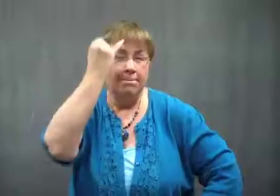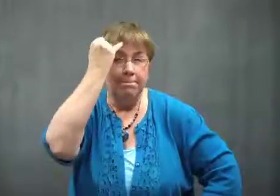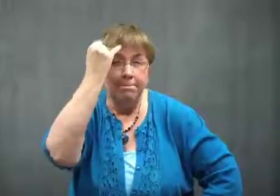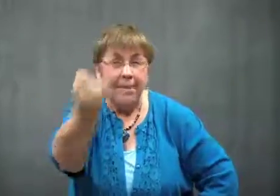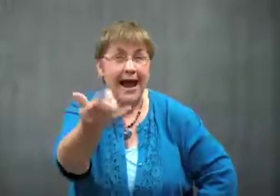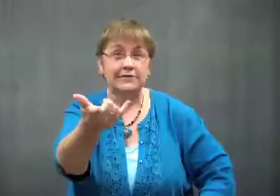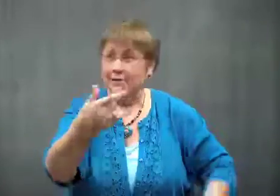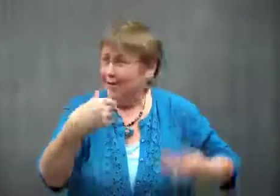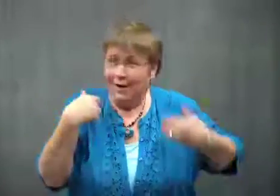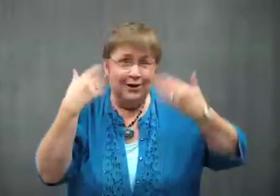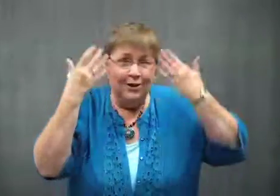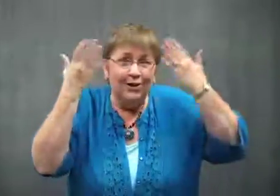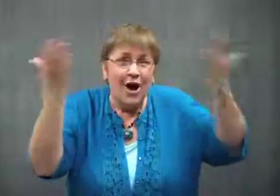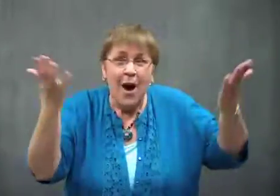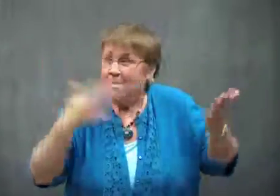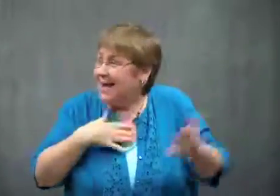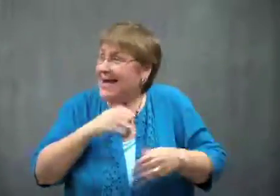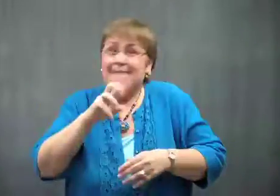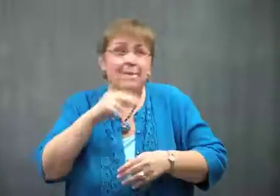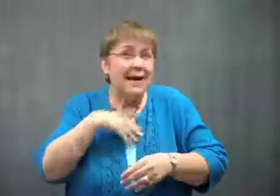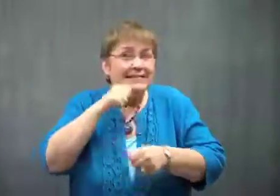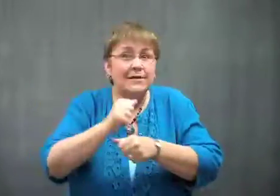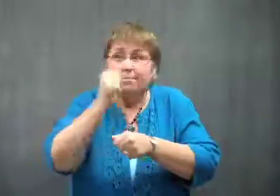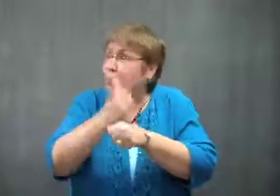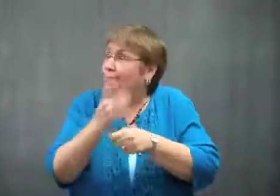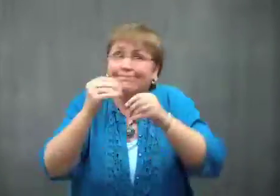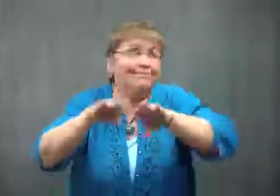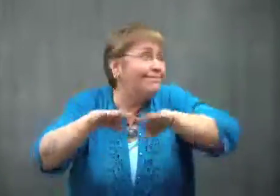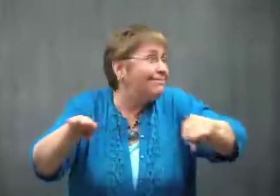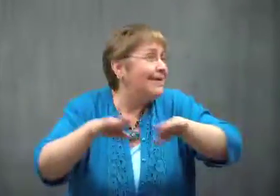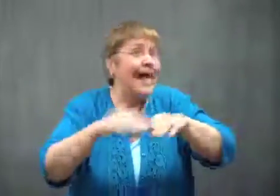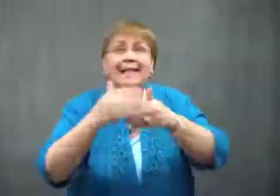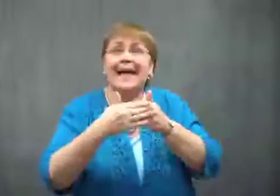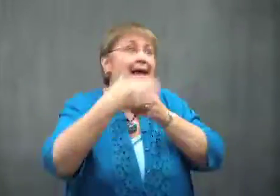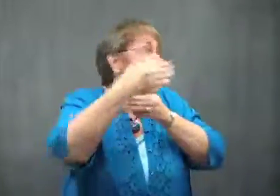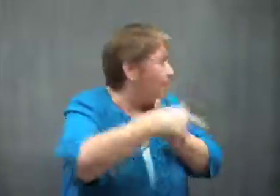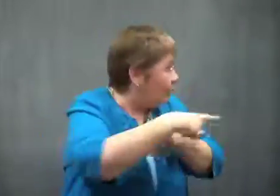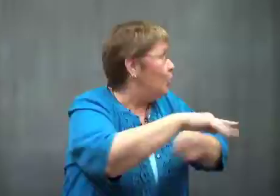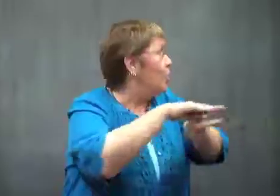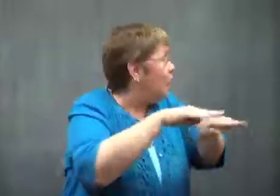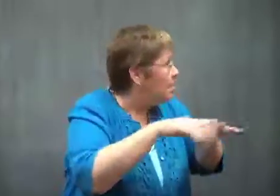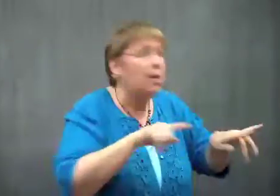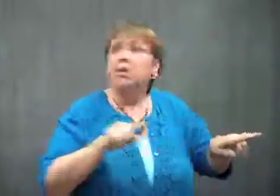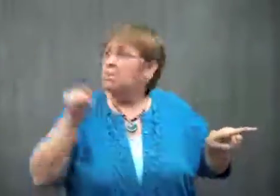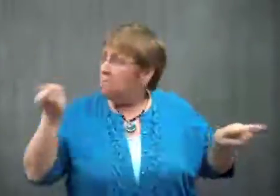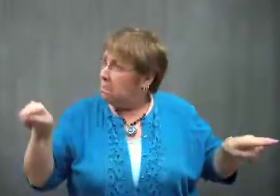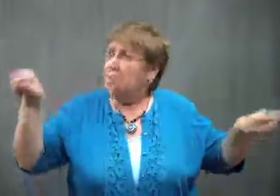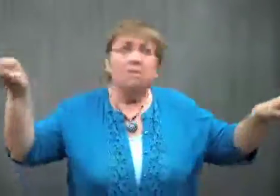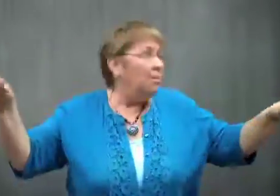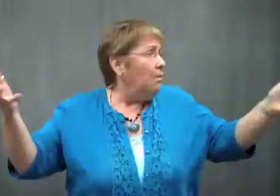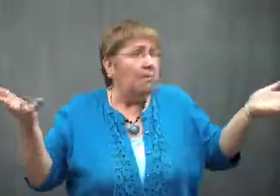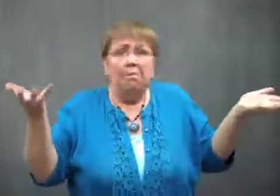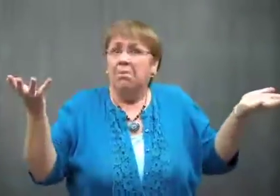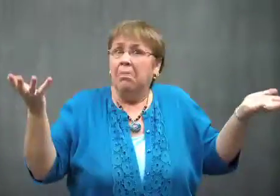Can you imagine? My brothers and sisters swam in it, the neighbors, everyone!